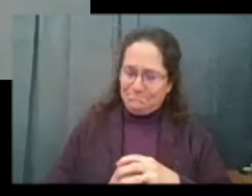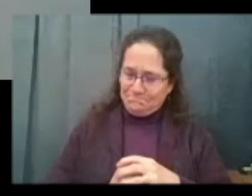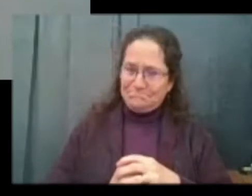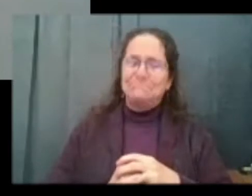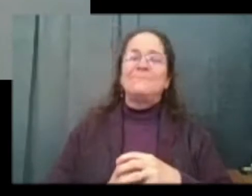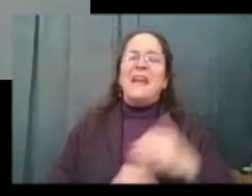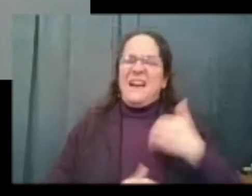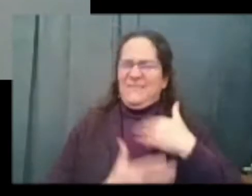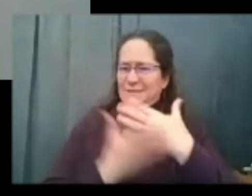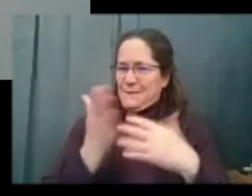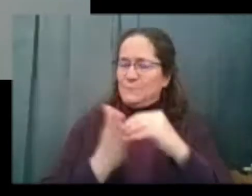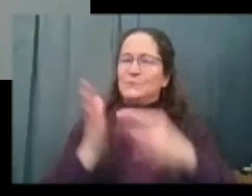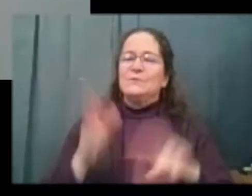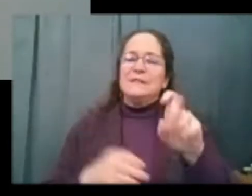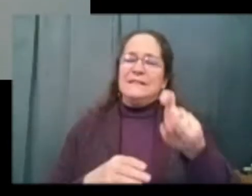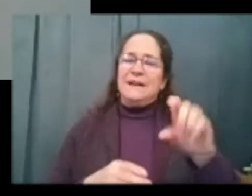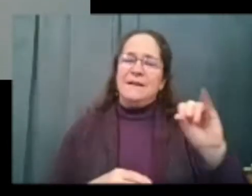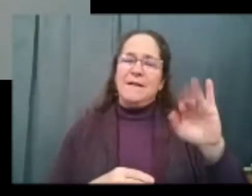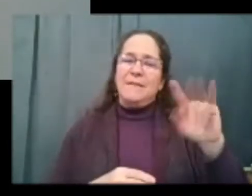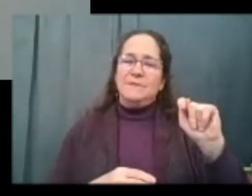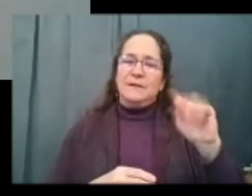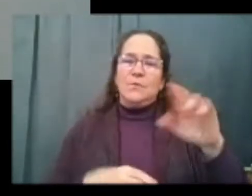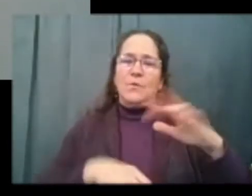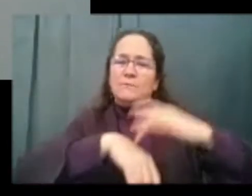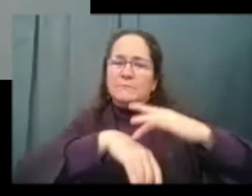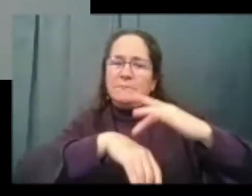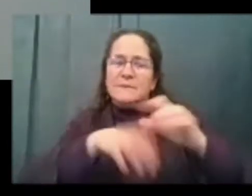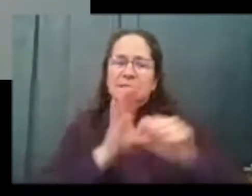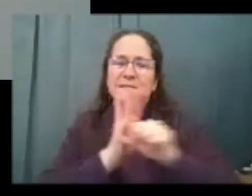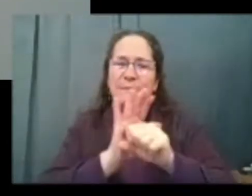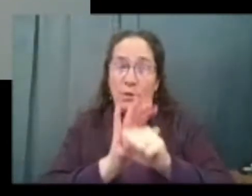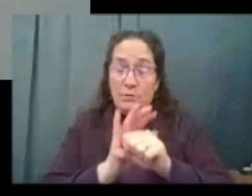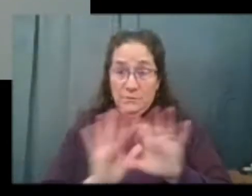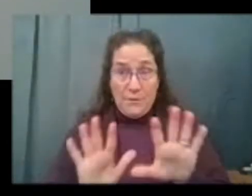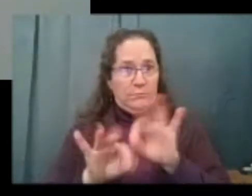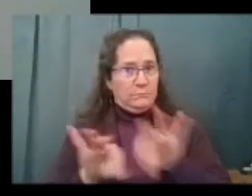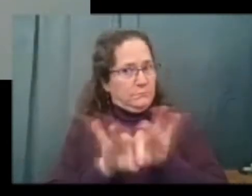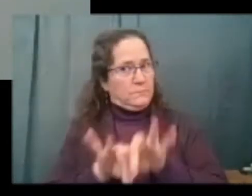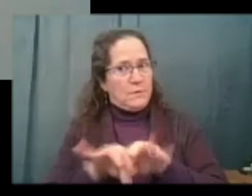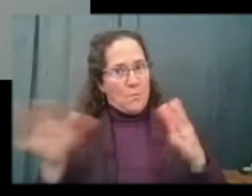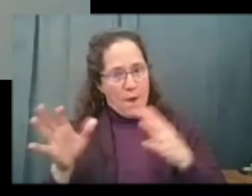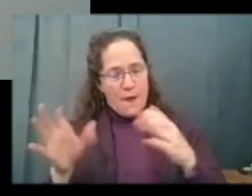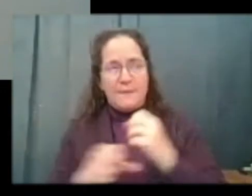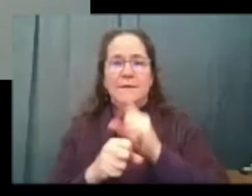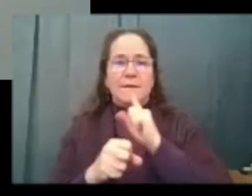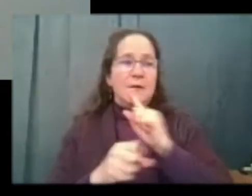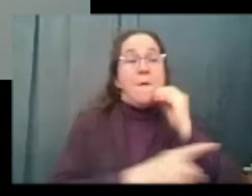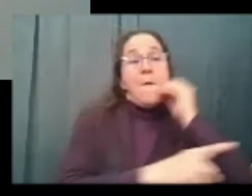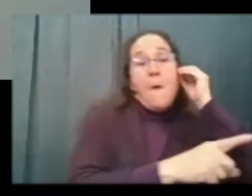and so one of the most important things is to make sure that the system at home is similar to that in which the student is